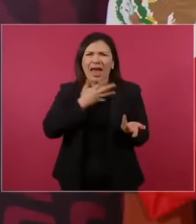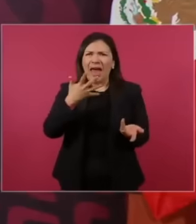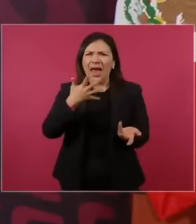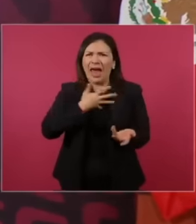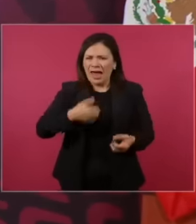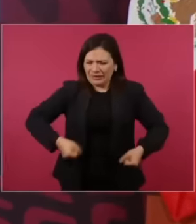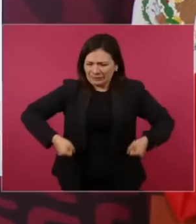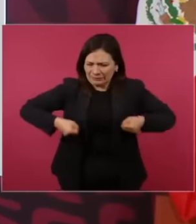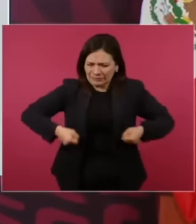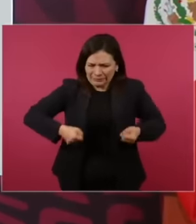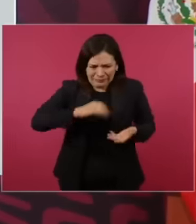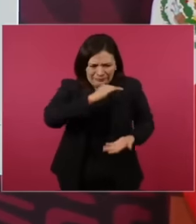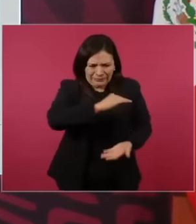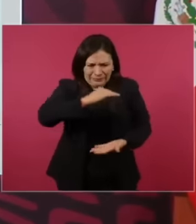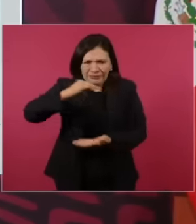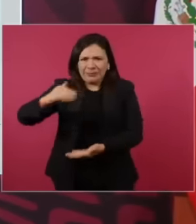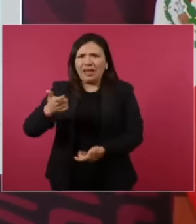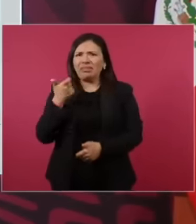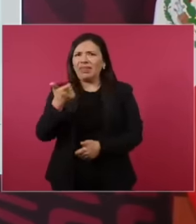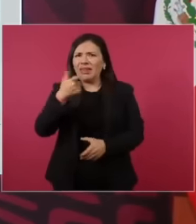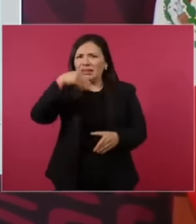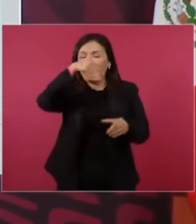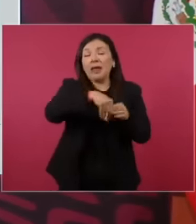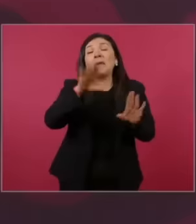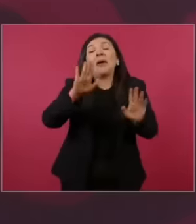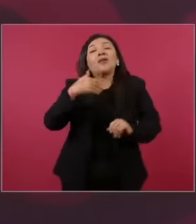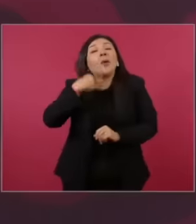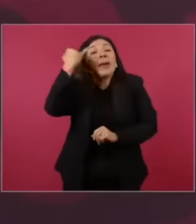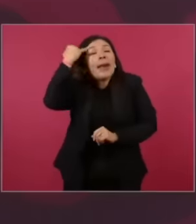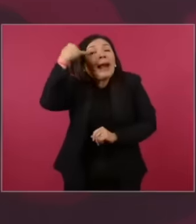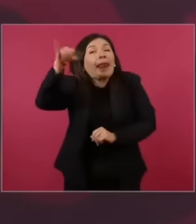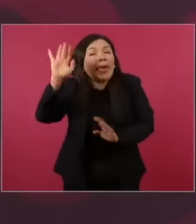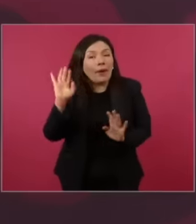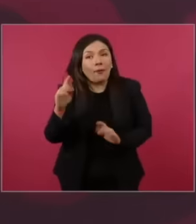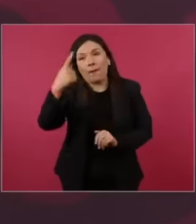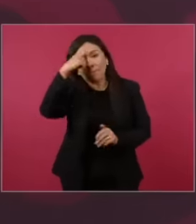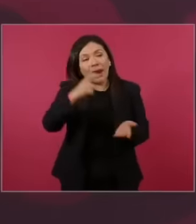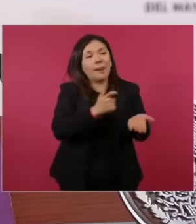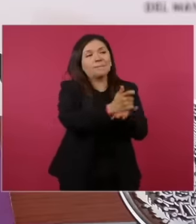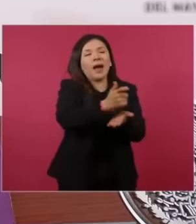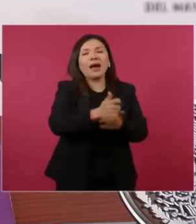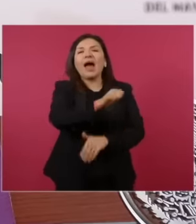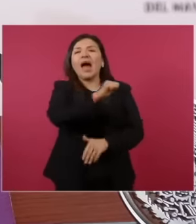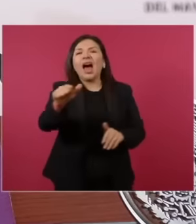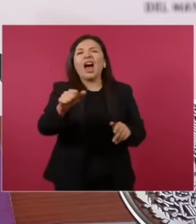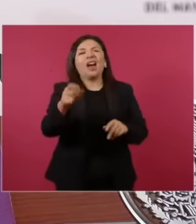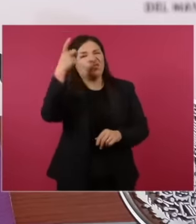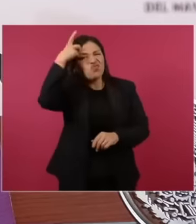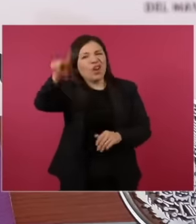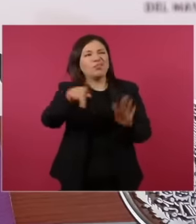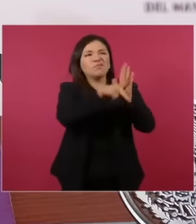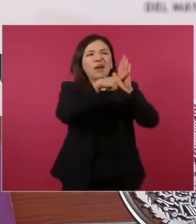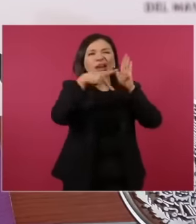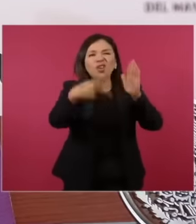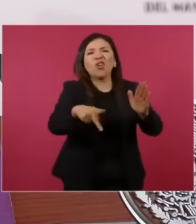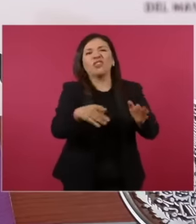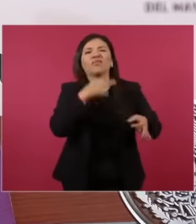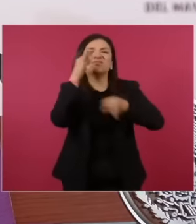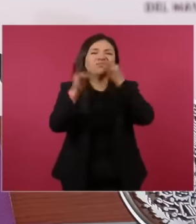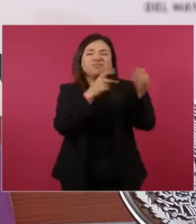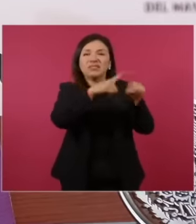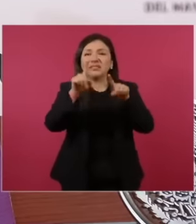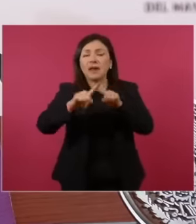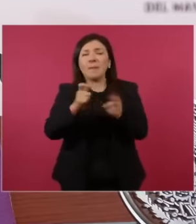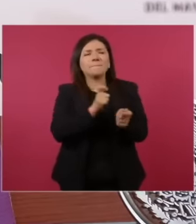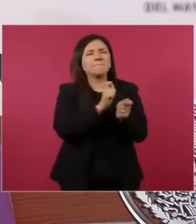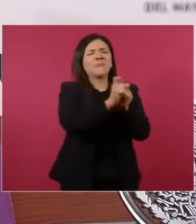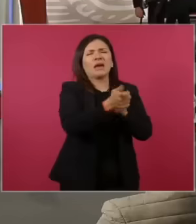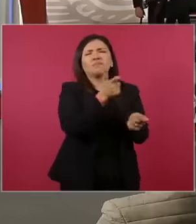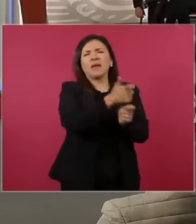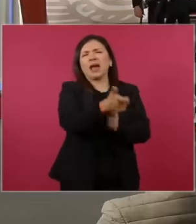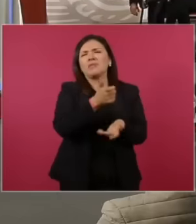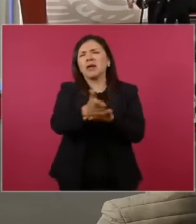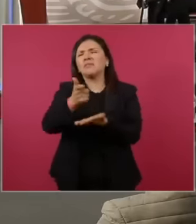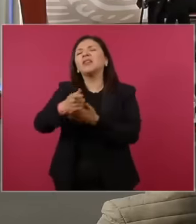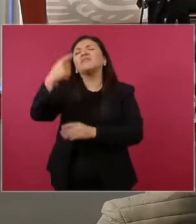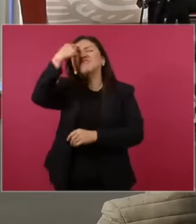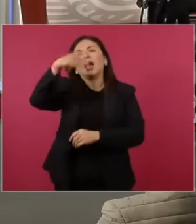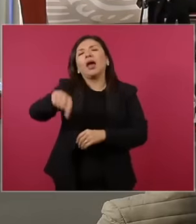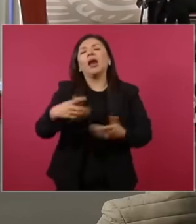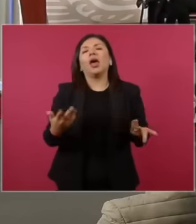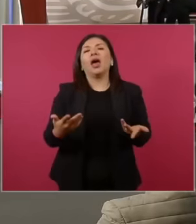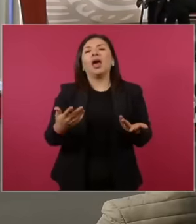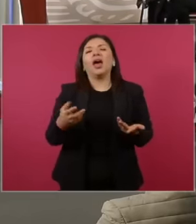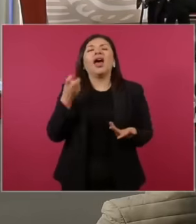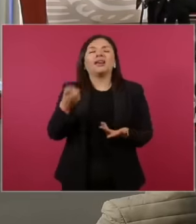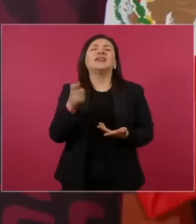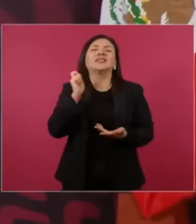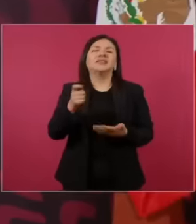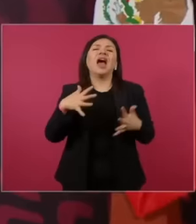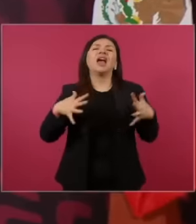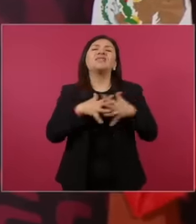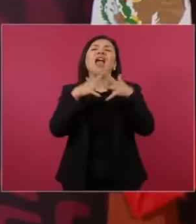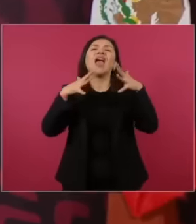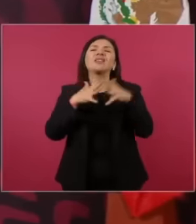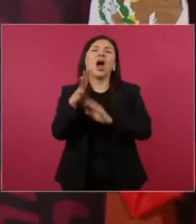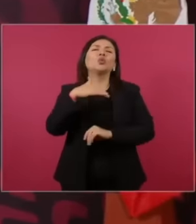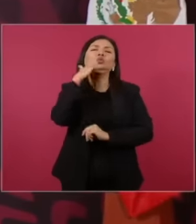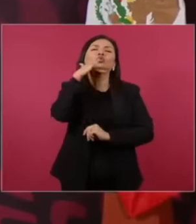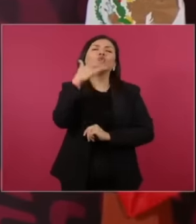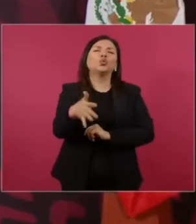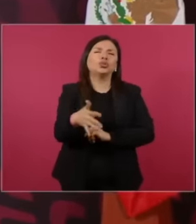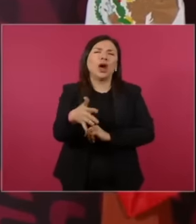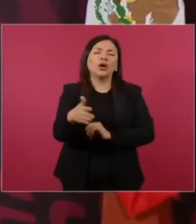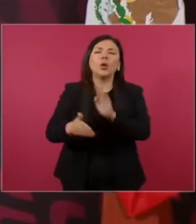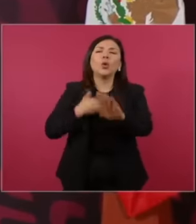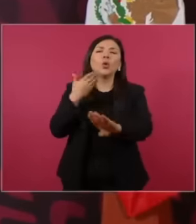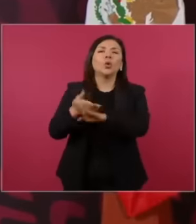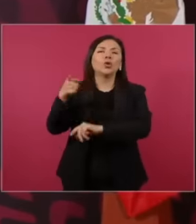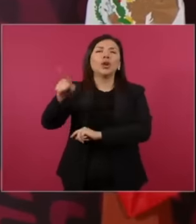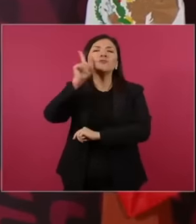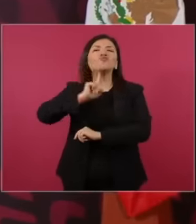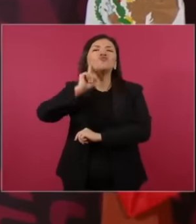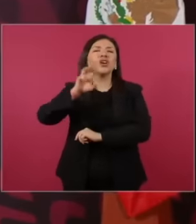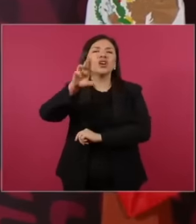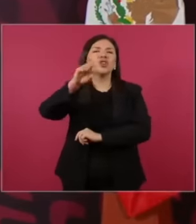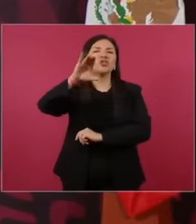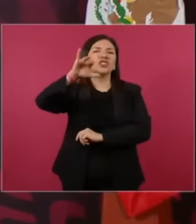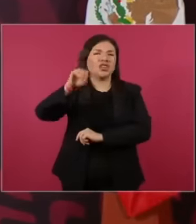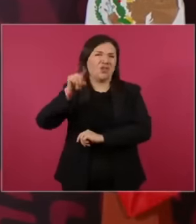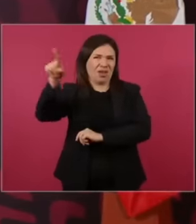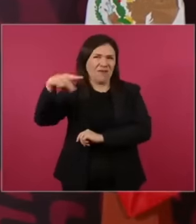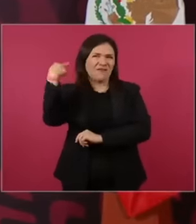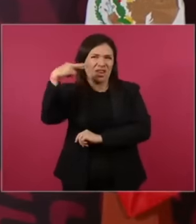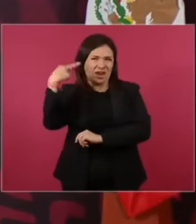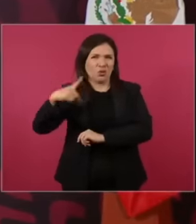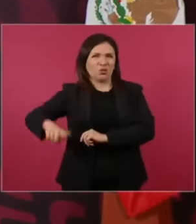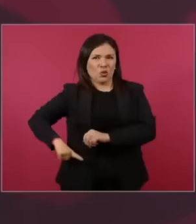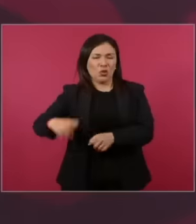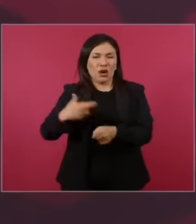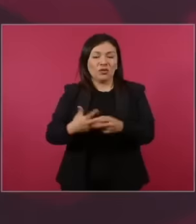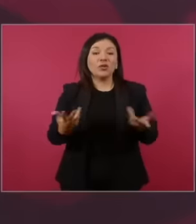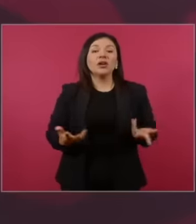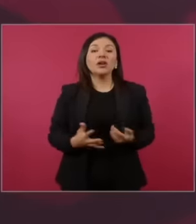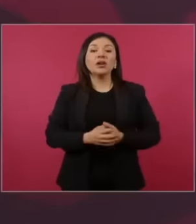I imagine not for the media money and money for this the dirty war against Rocío and